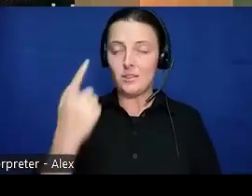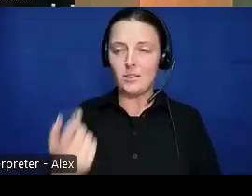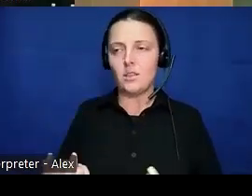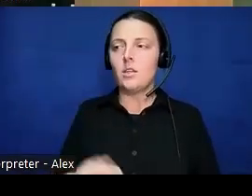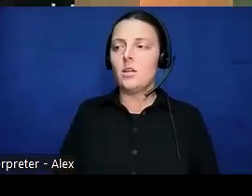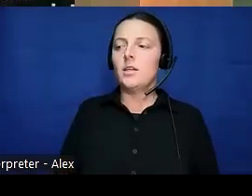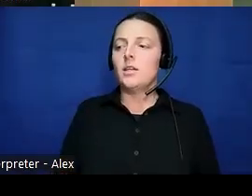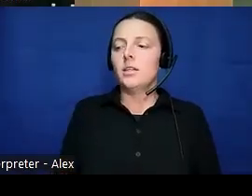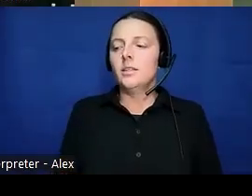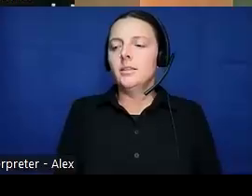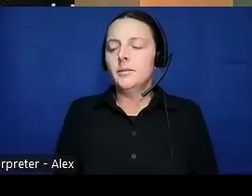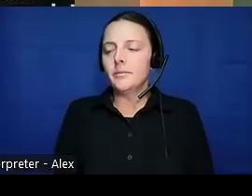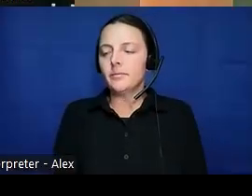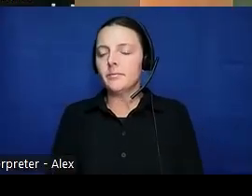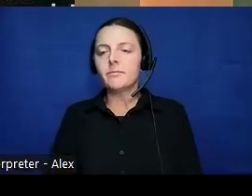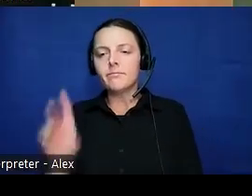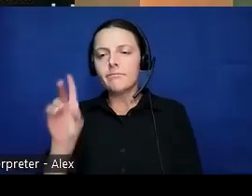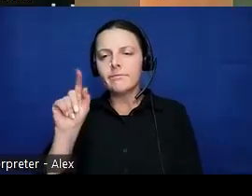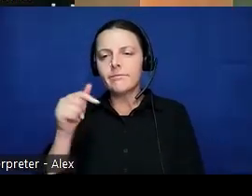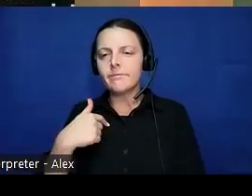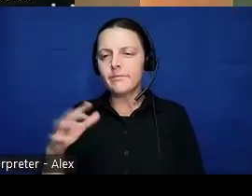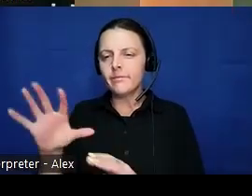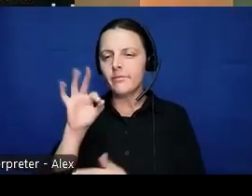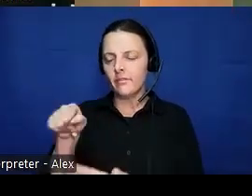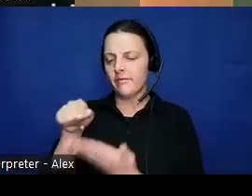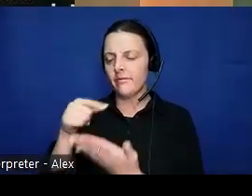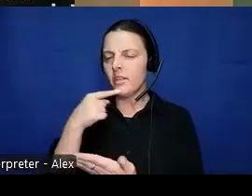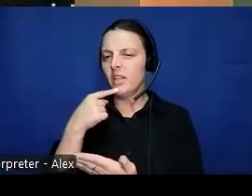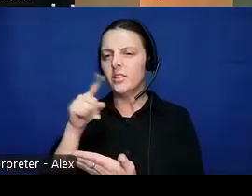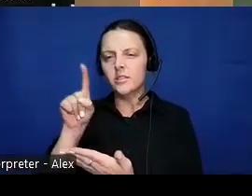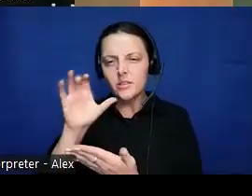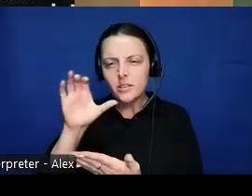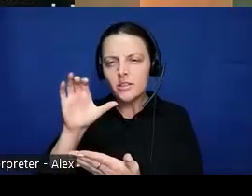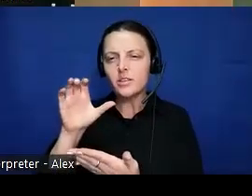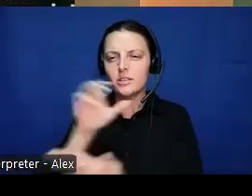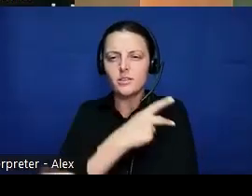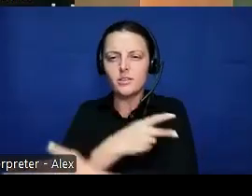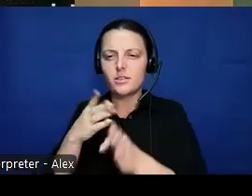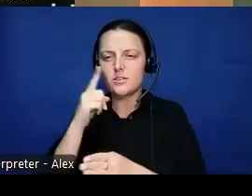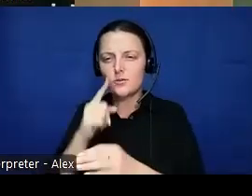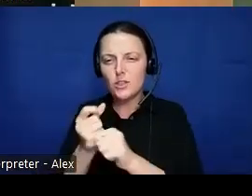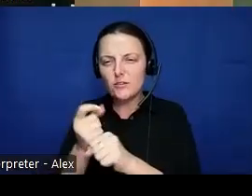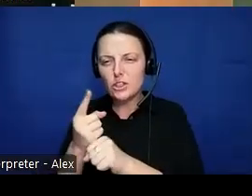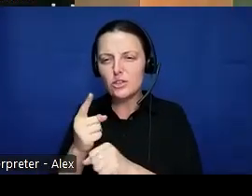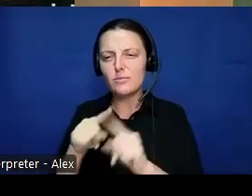data that I found, 100 patients per year, but it kind of tracks with what we're what we're